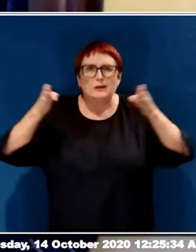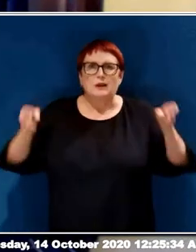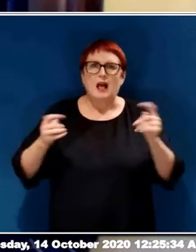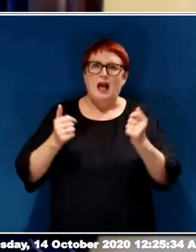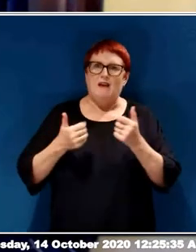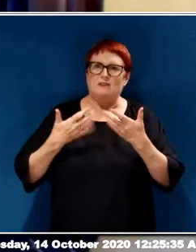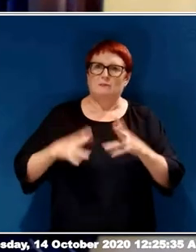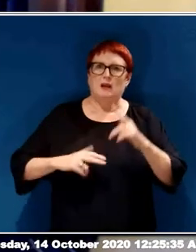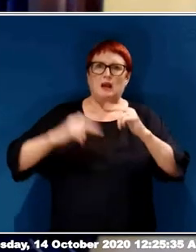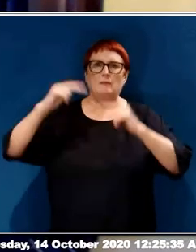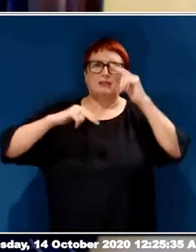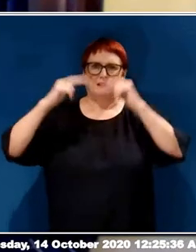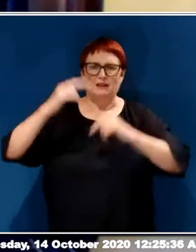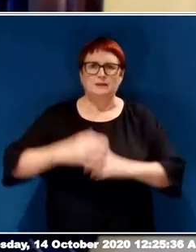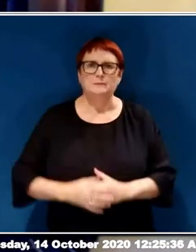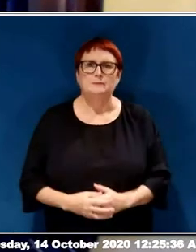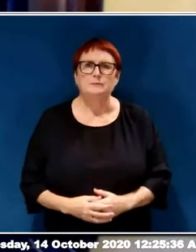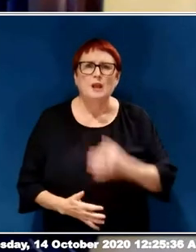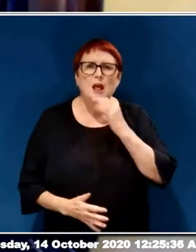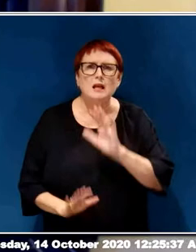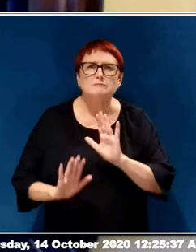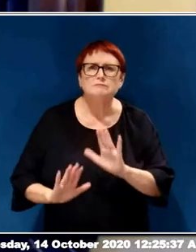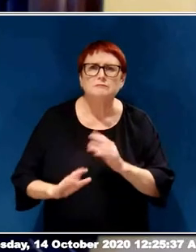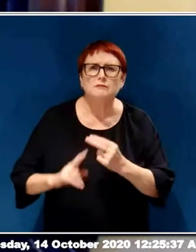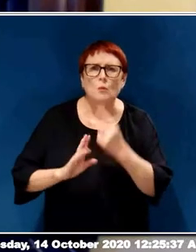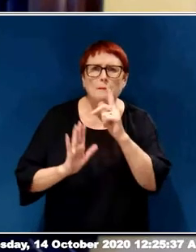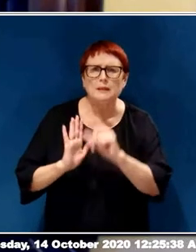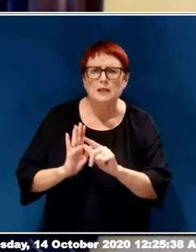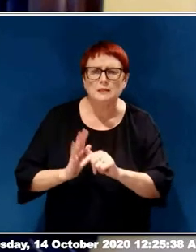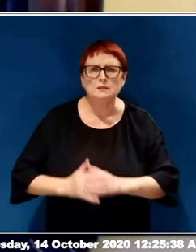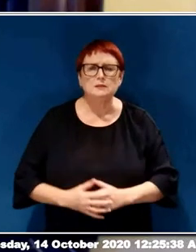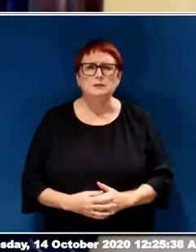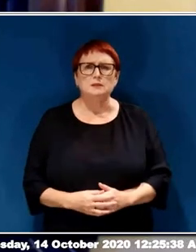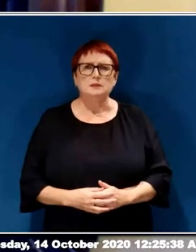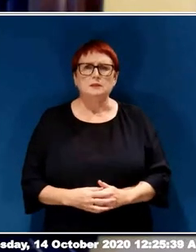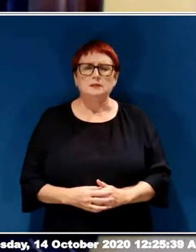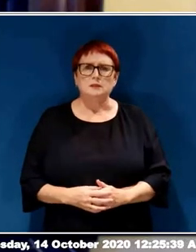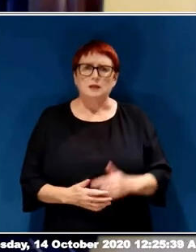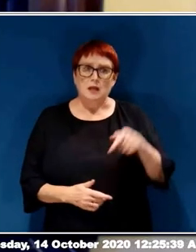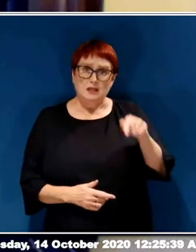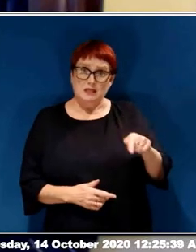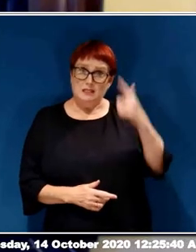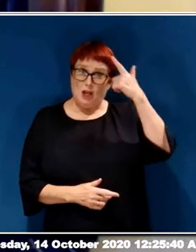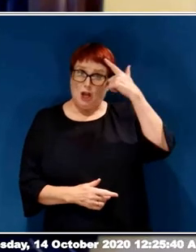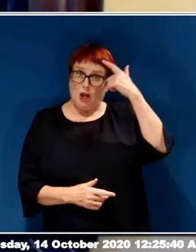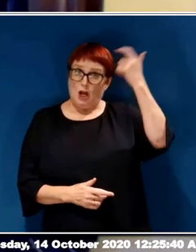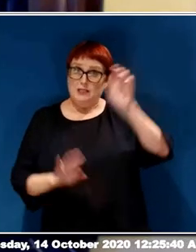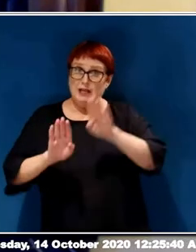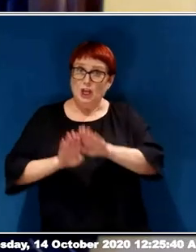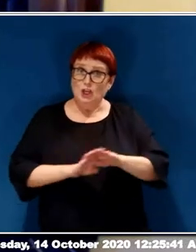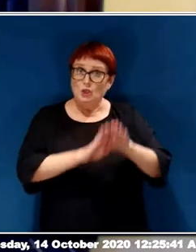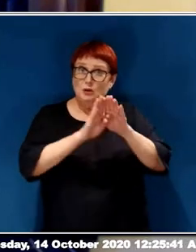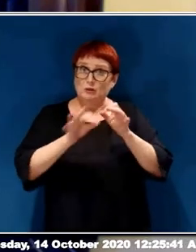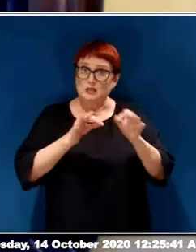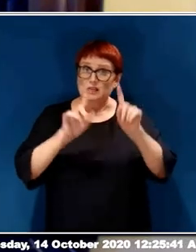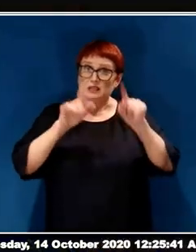You say it was a concept which originated in the field of architecture. That was in the 1980s, is that right?